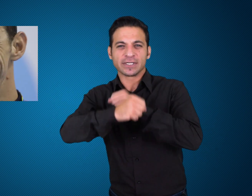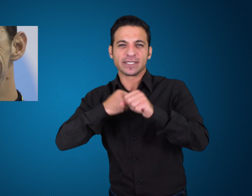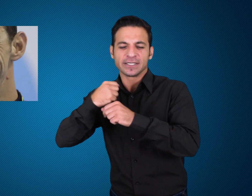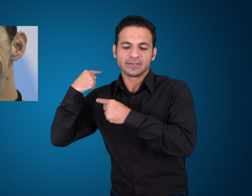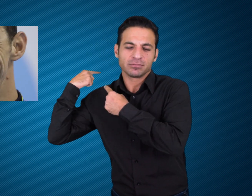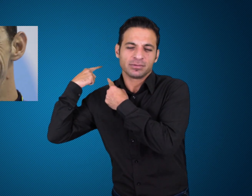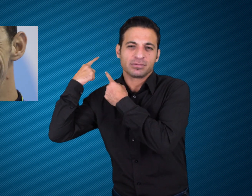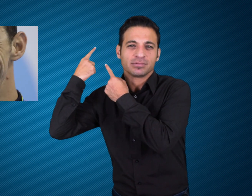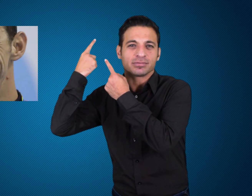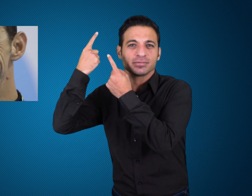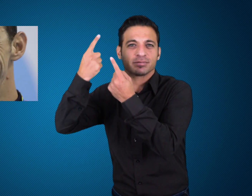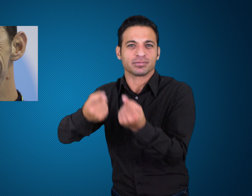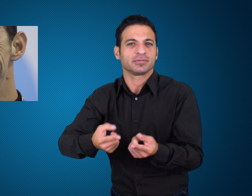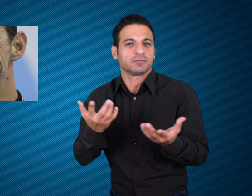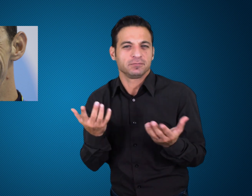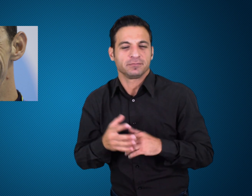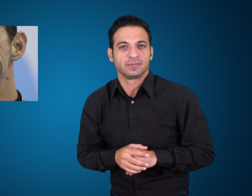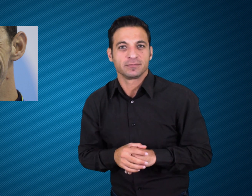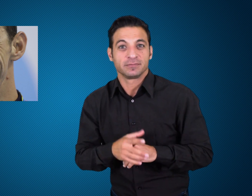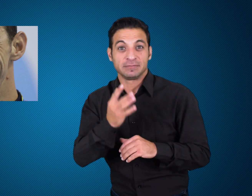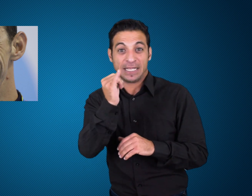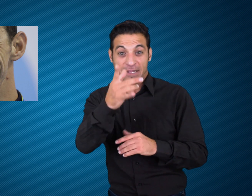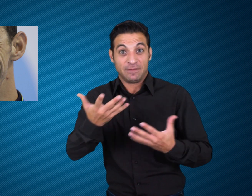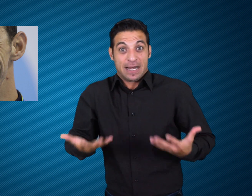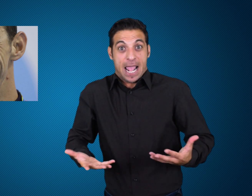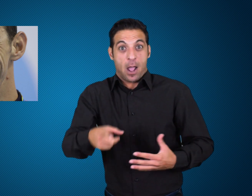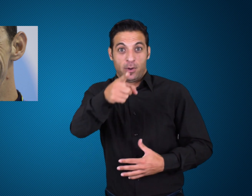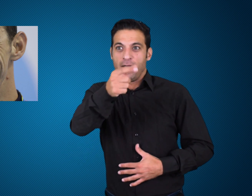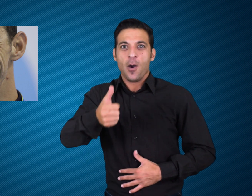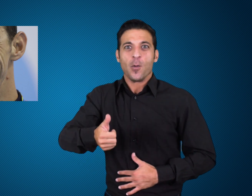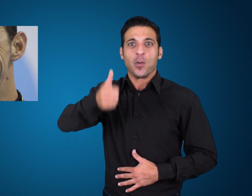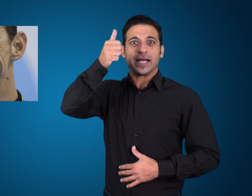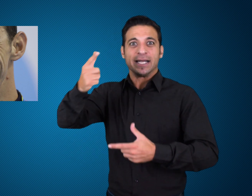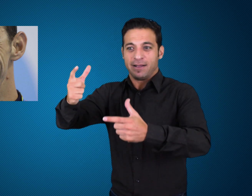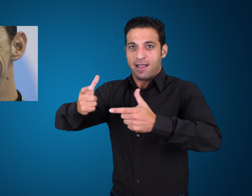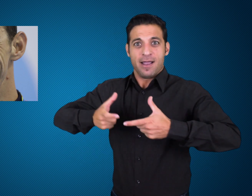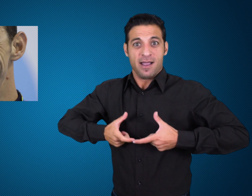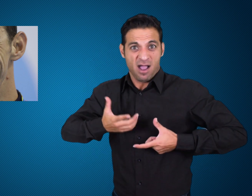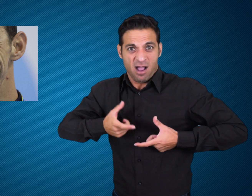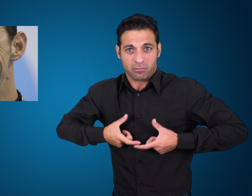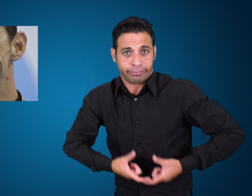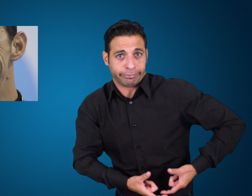feel heavy because of the solid gold,